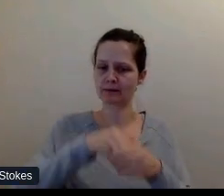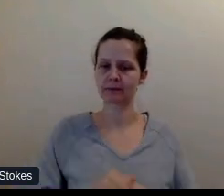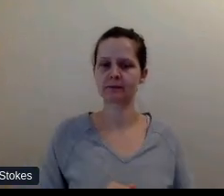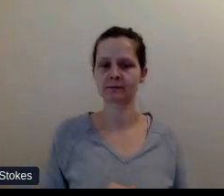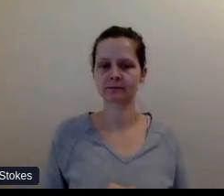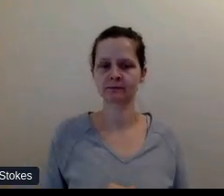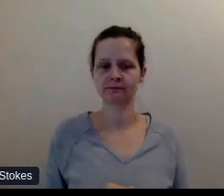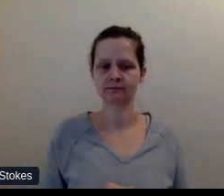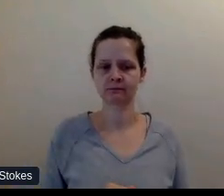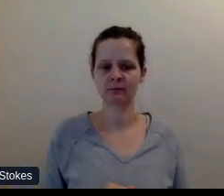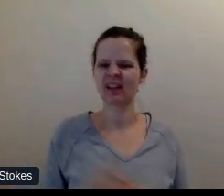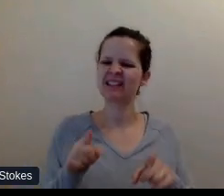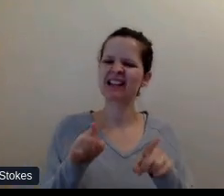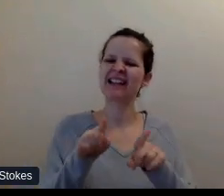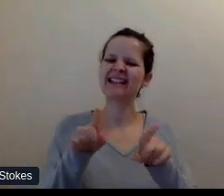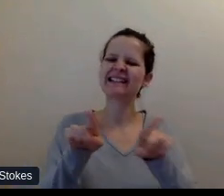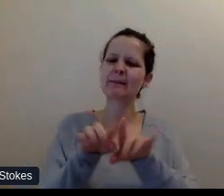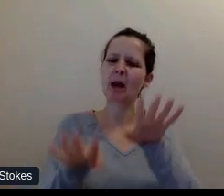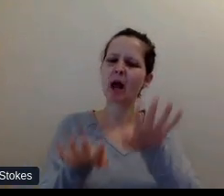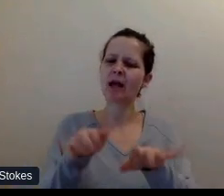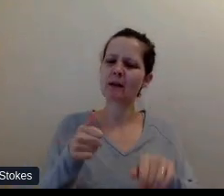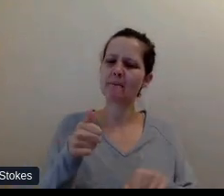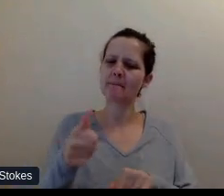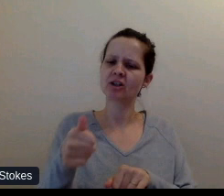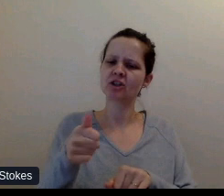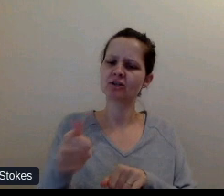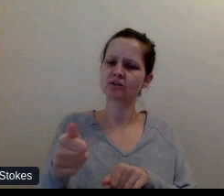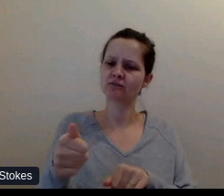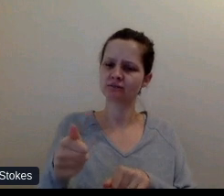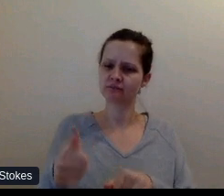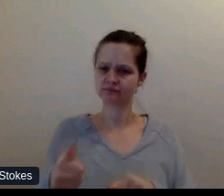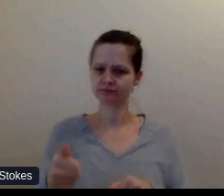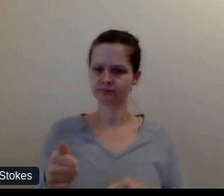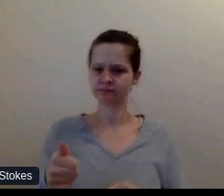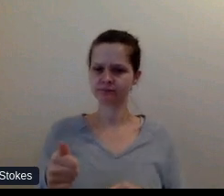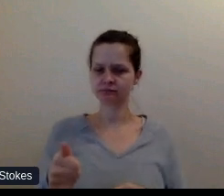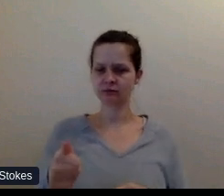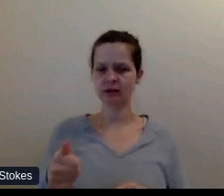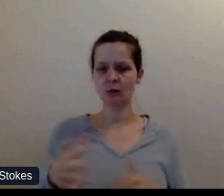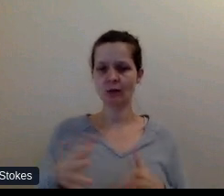as a button and expands and reveals some content.